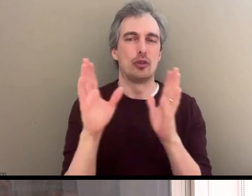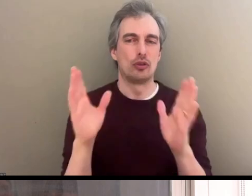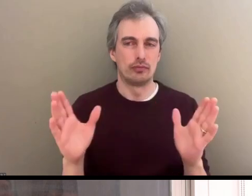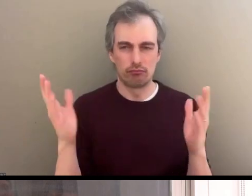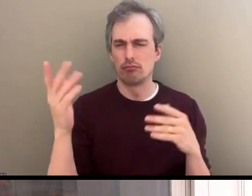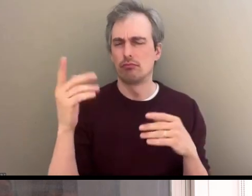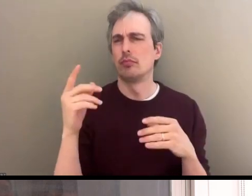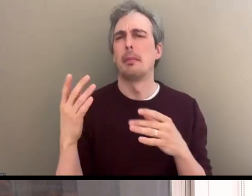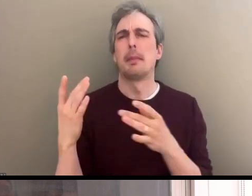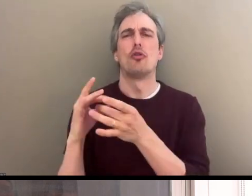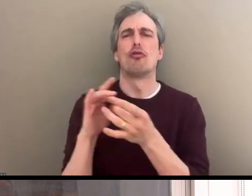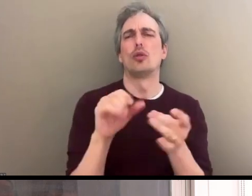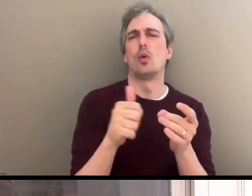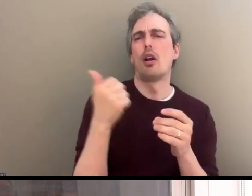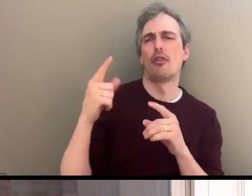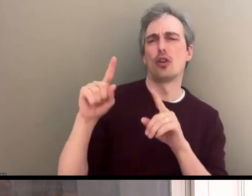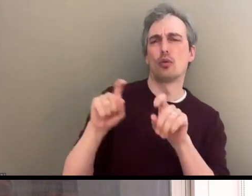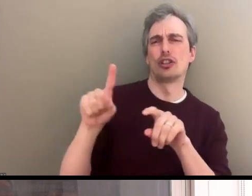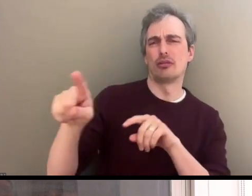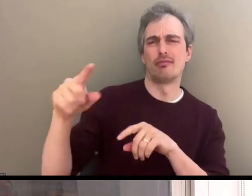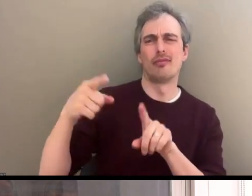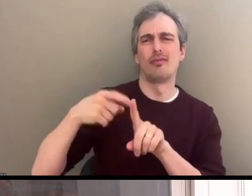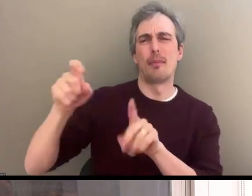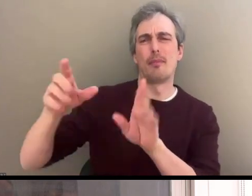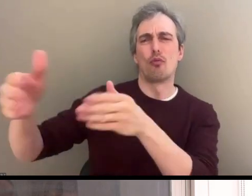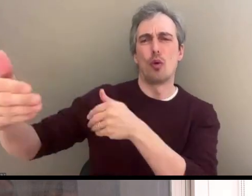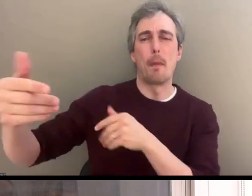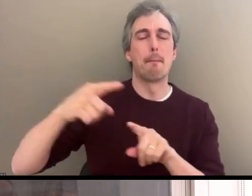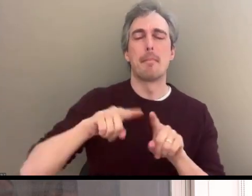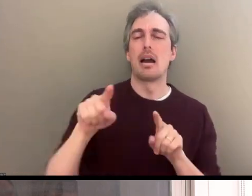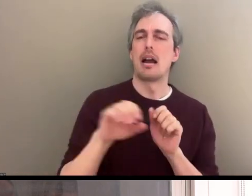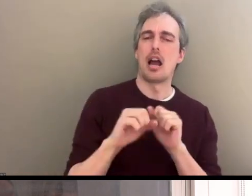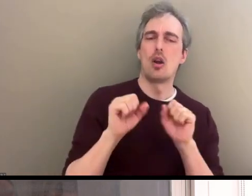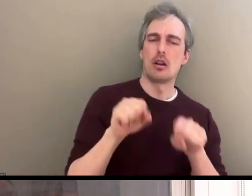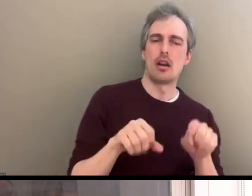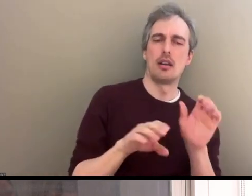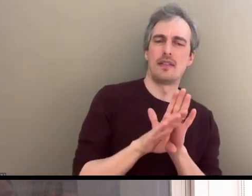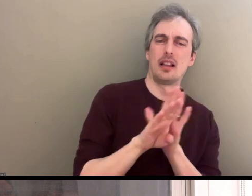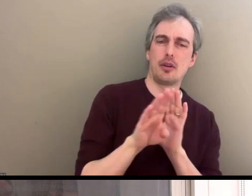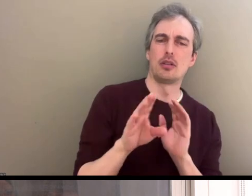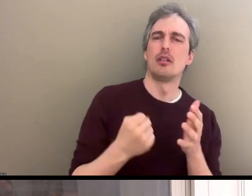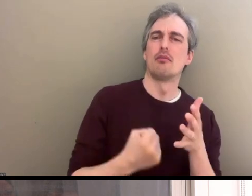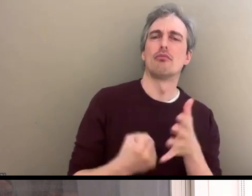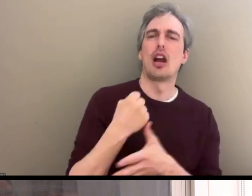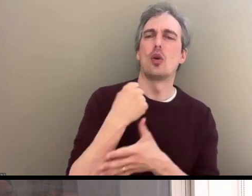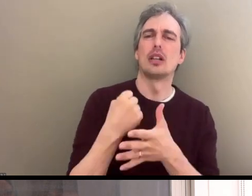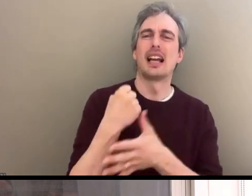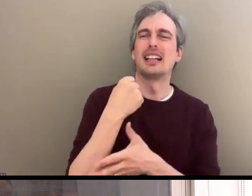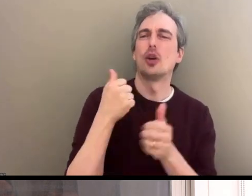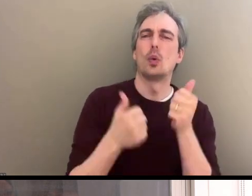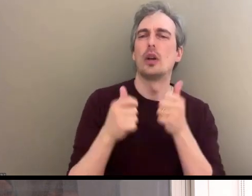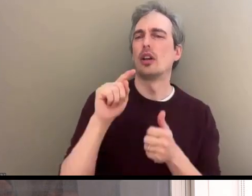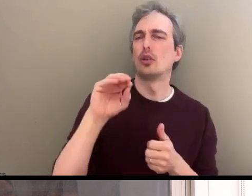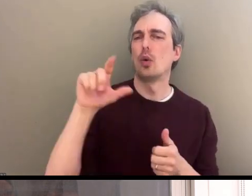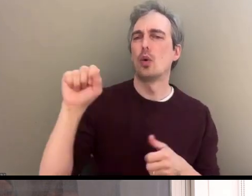in the room, but how can developers prioritize which tools to use when starting their accessibility journey?